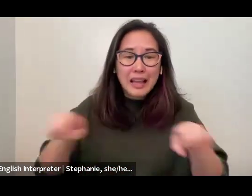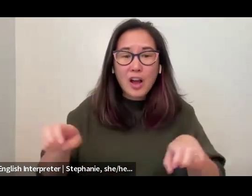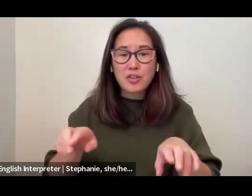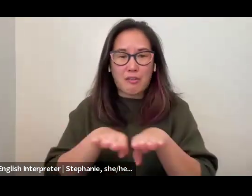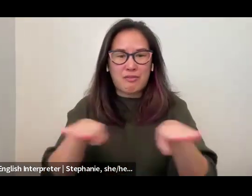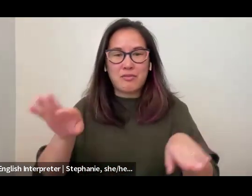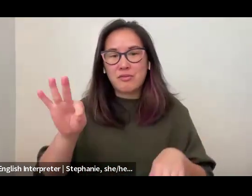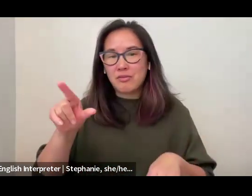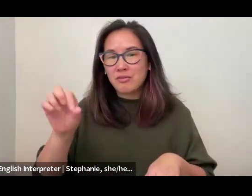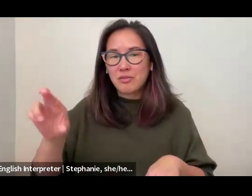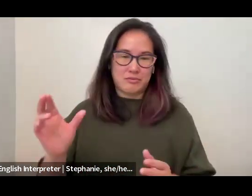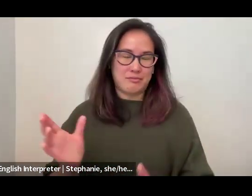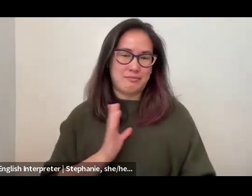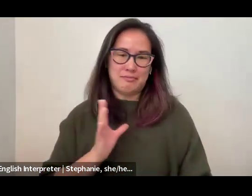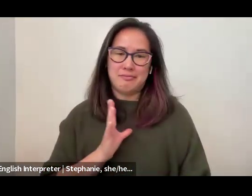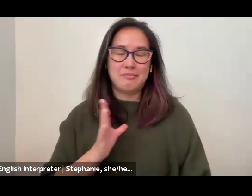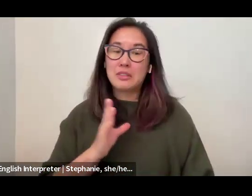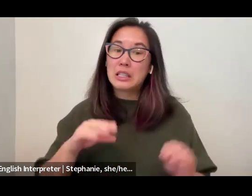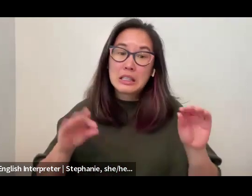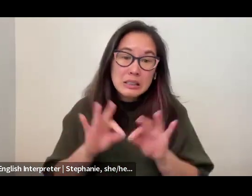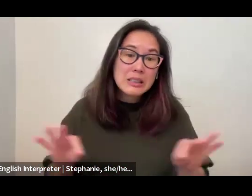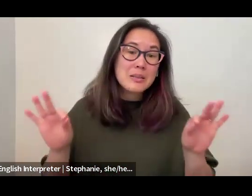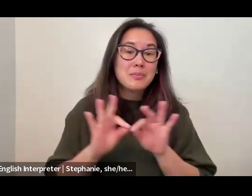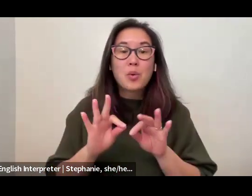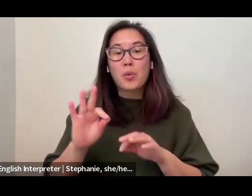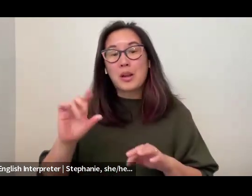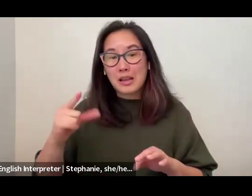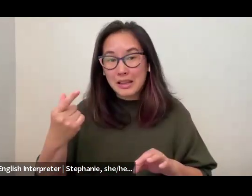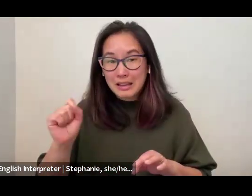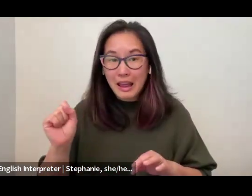As long as you've got room to move your arms and legs around a little bit, should be fine.